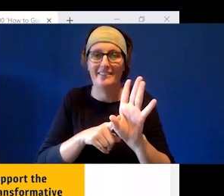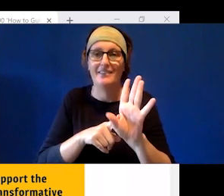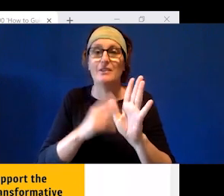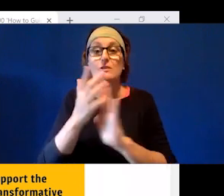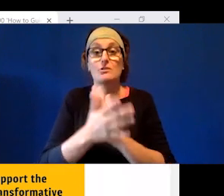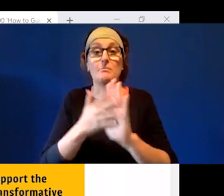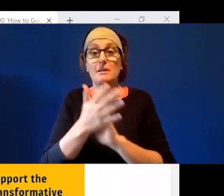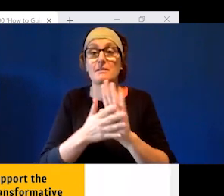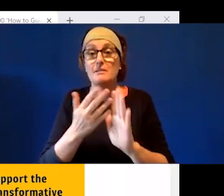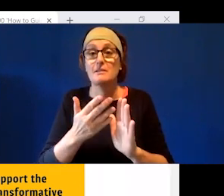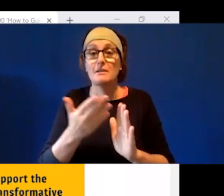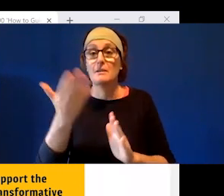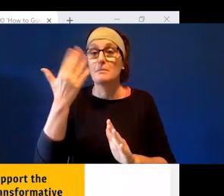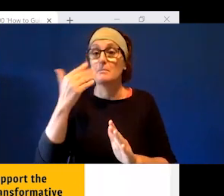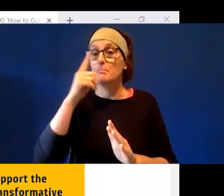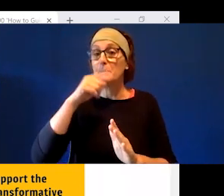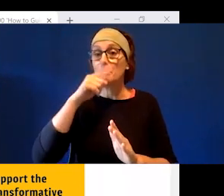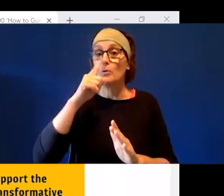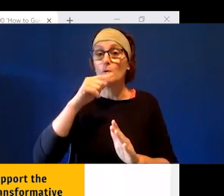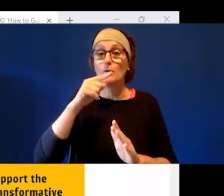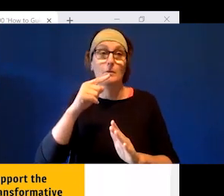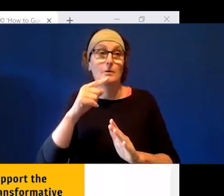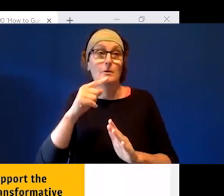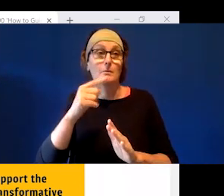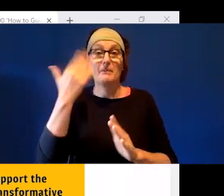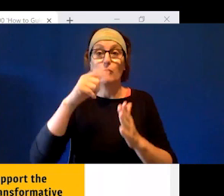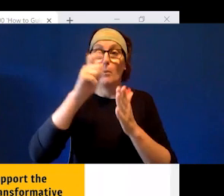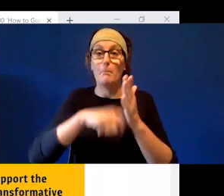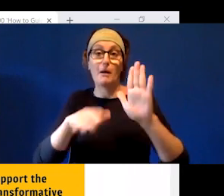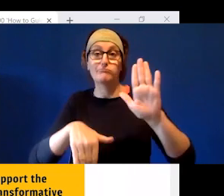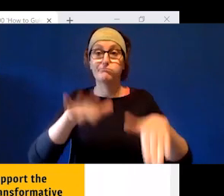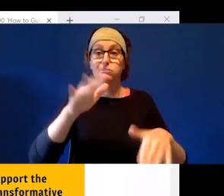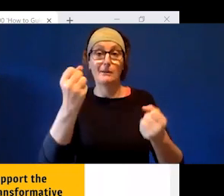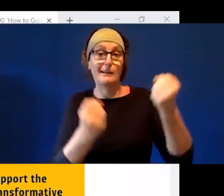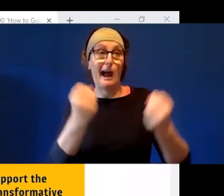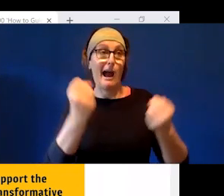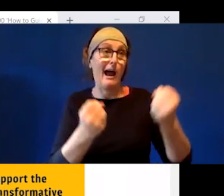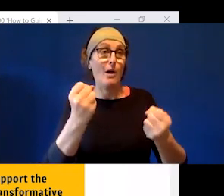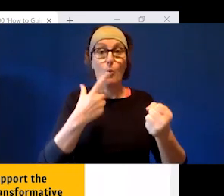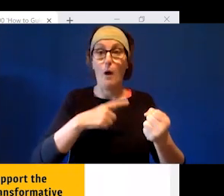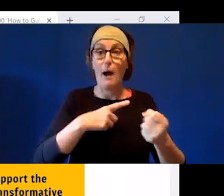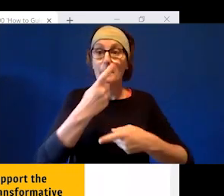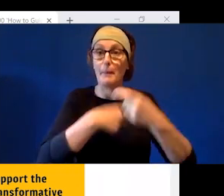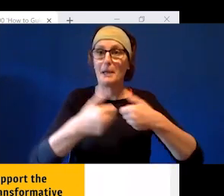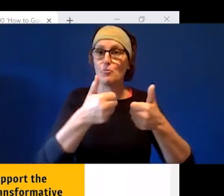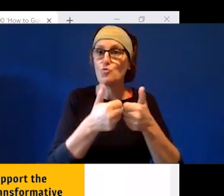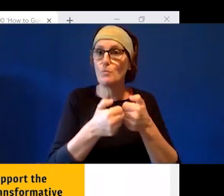people bought fancy Lexus so they could become Uber drivers, and they are stuck with the loan repayments. Some people brought second